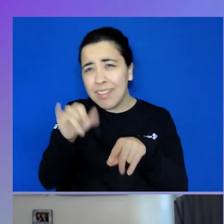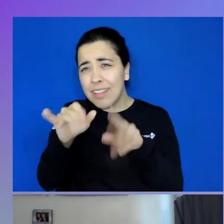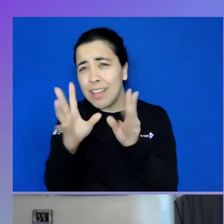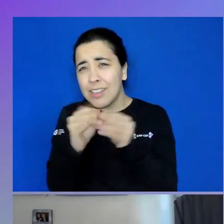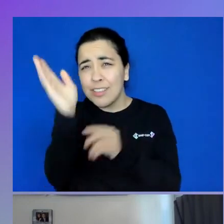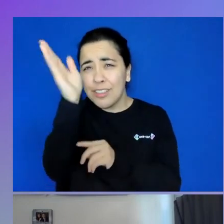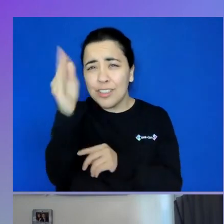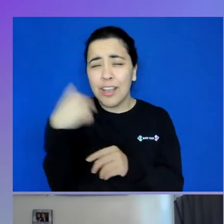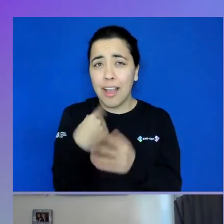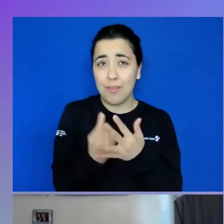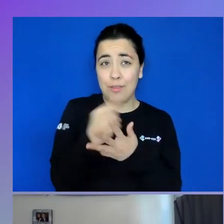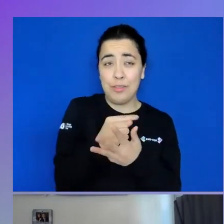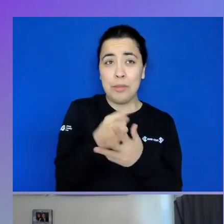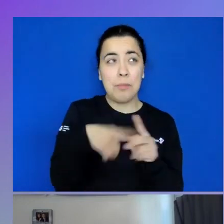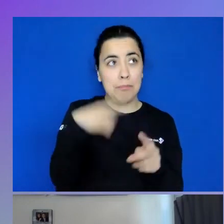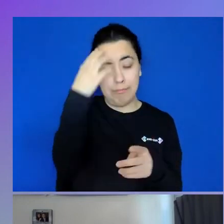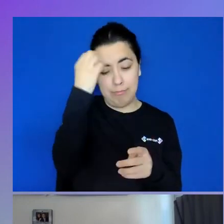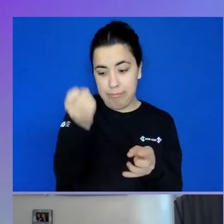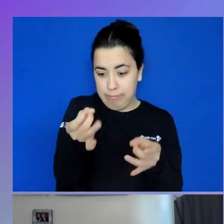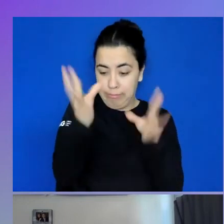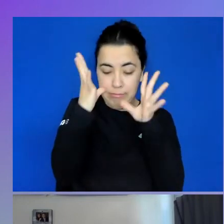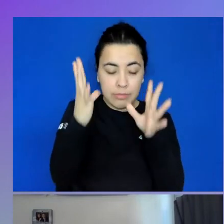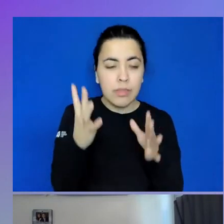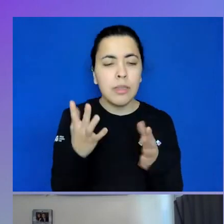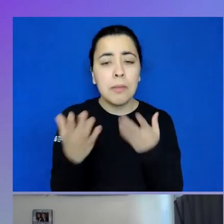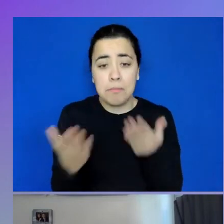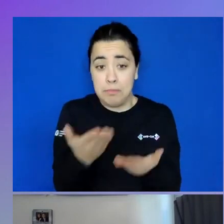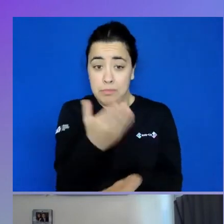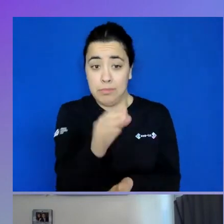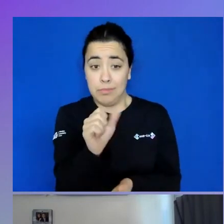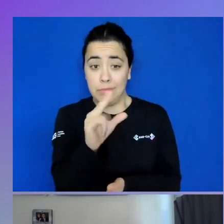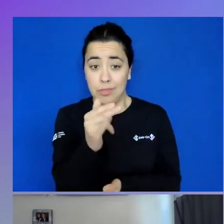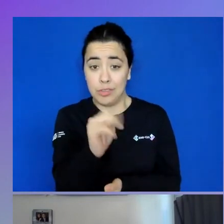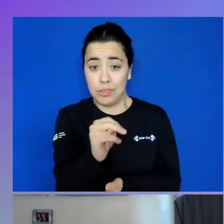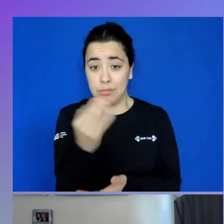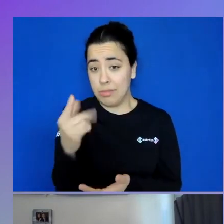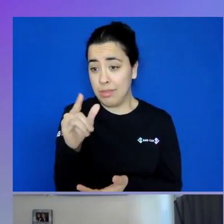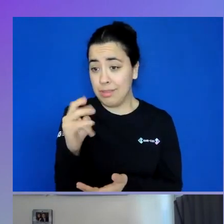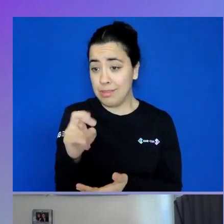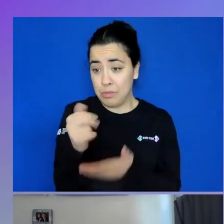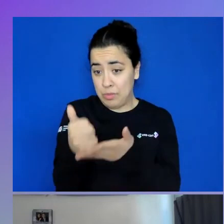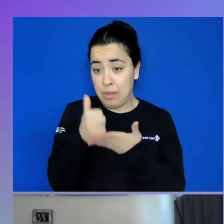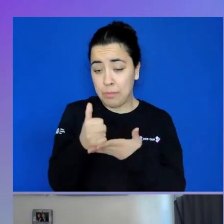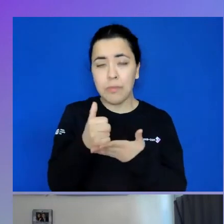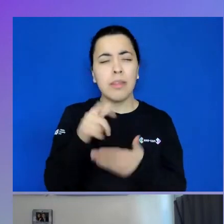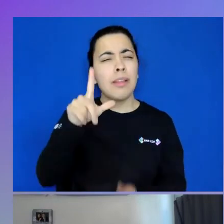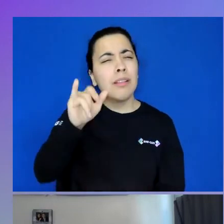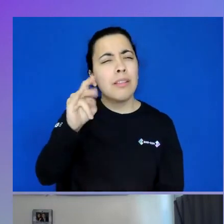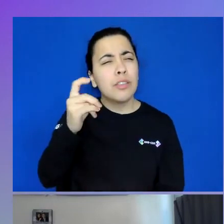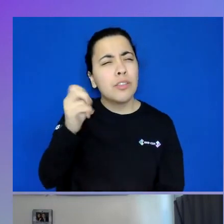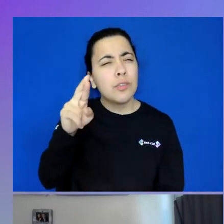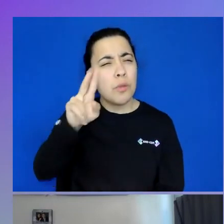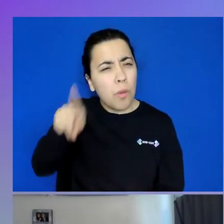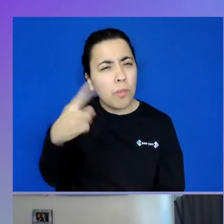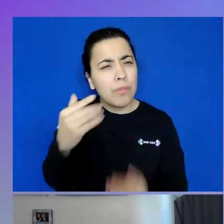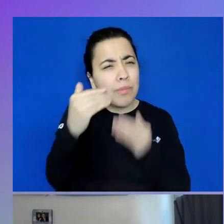this. Um, but I have a terrible memory. So maybe Sachin can help me out. Here is linter only for VS code. I know we're adding